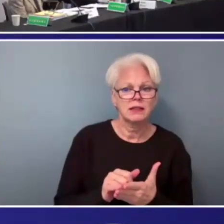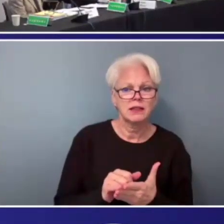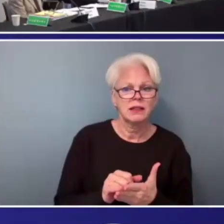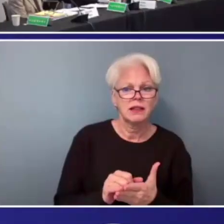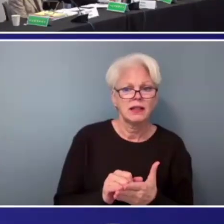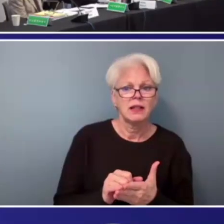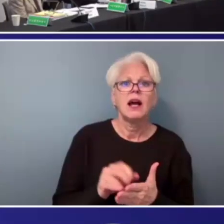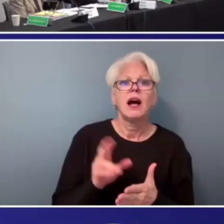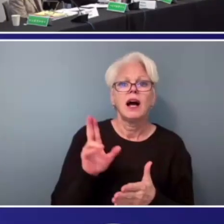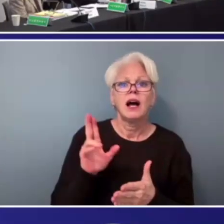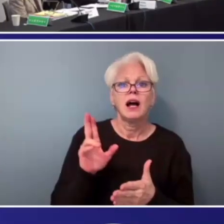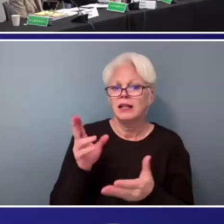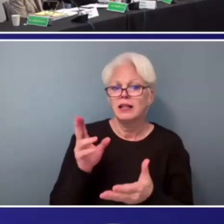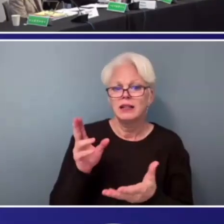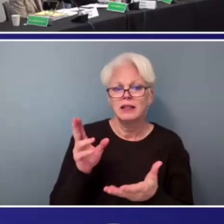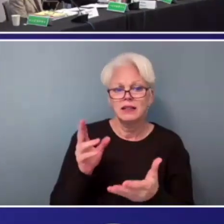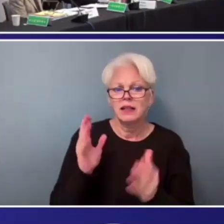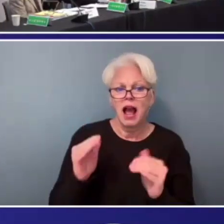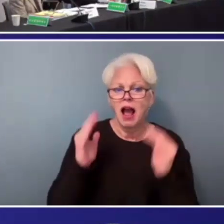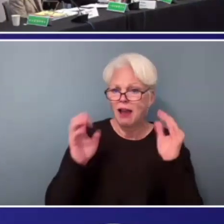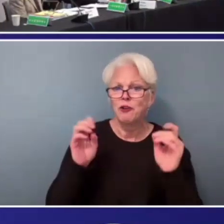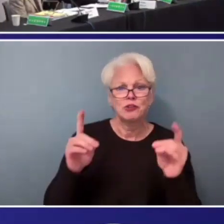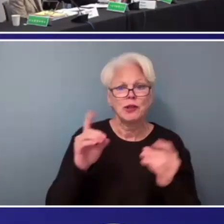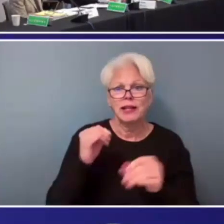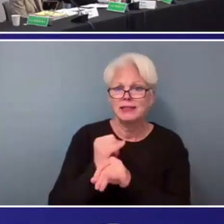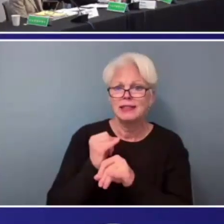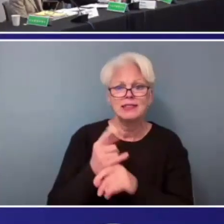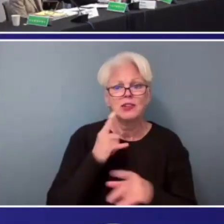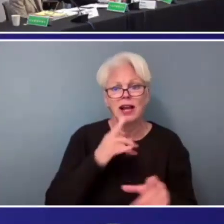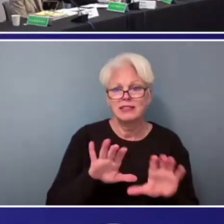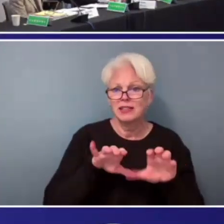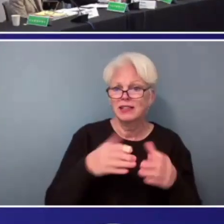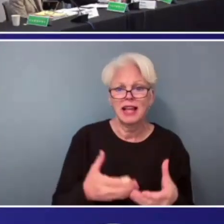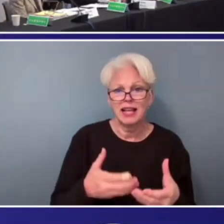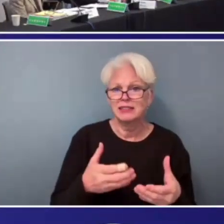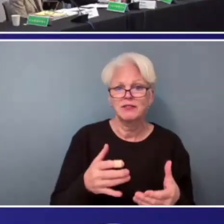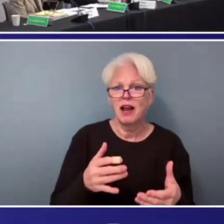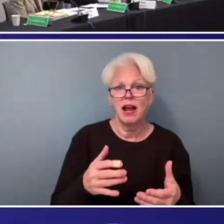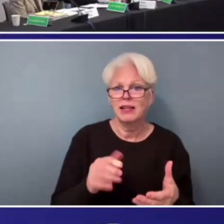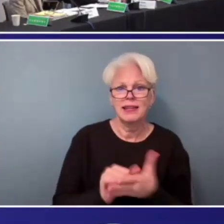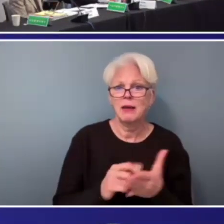education still needs to classify their program in IPEDS, right? And so we're going to have this weird